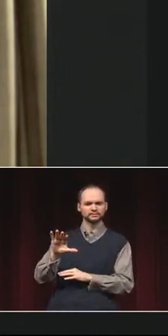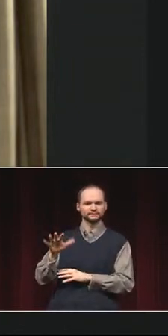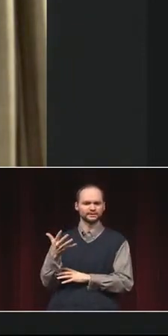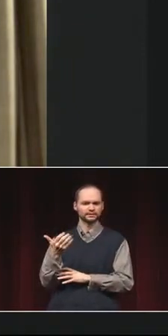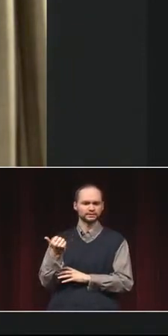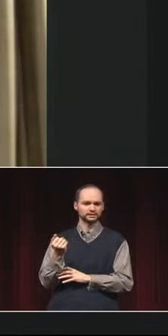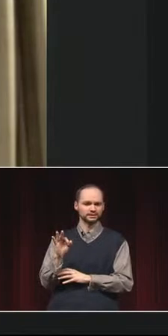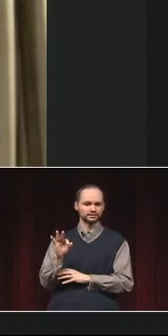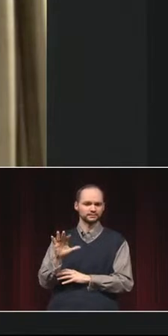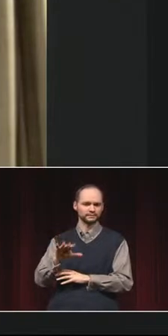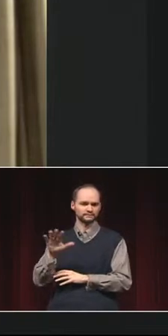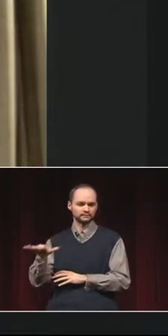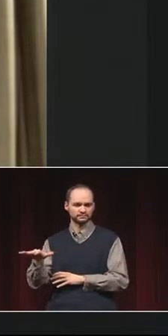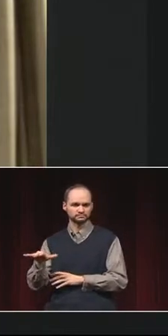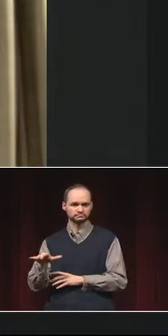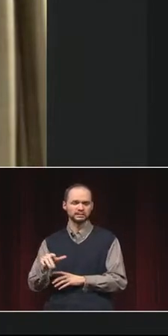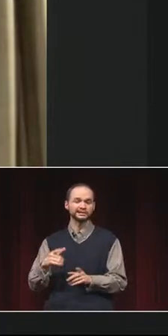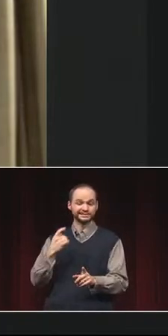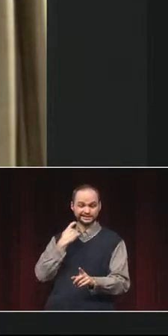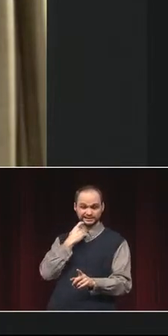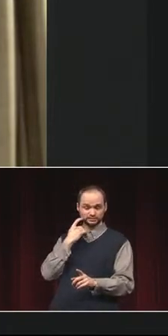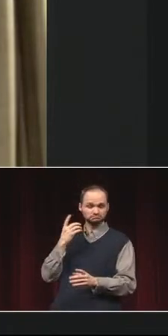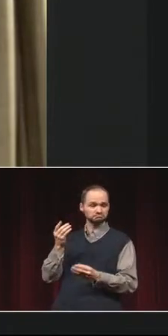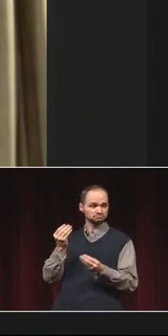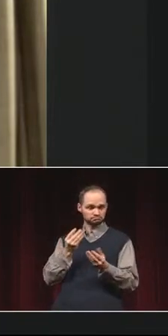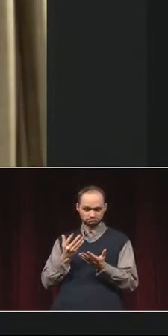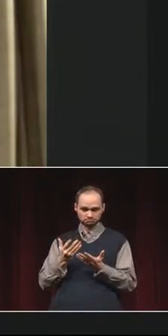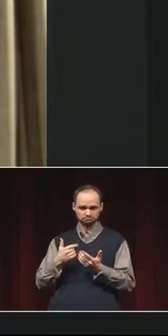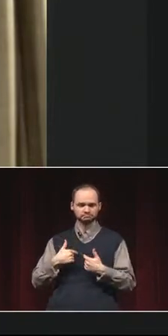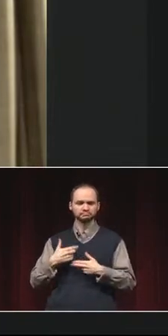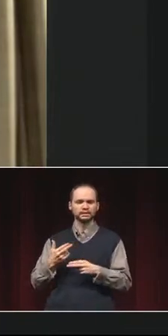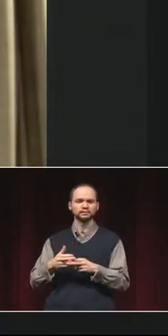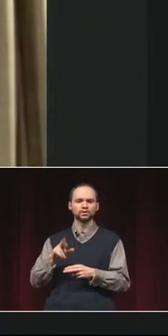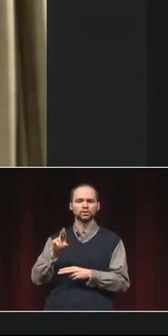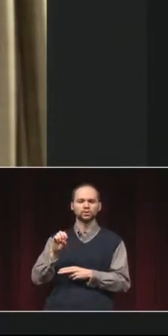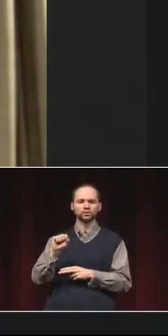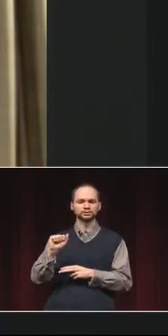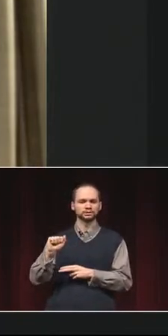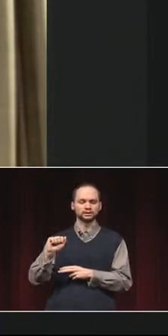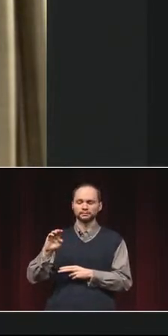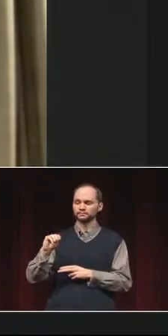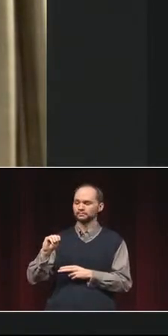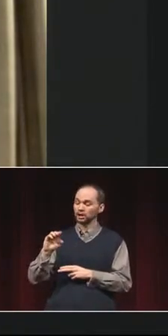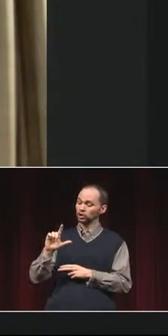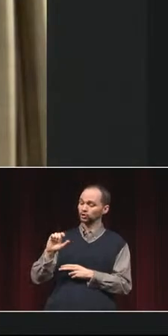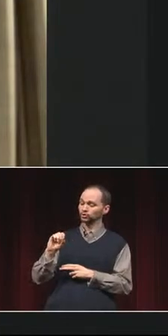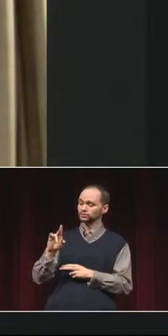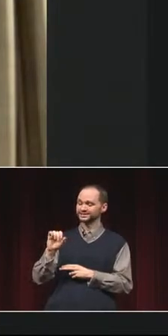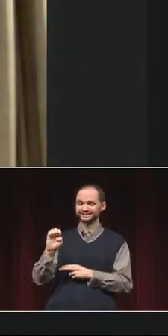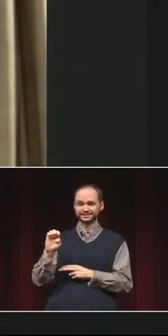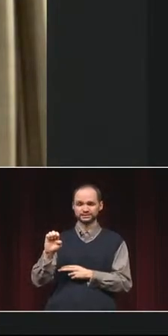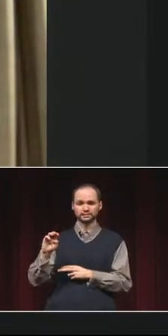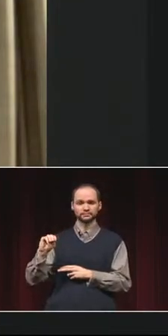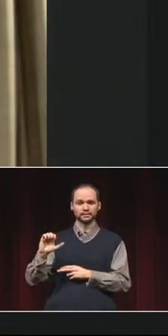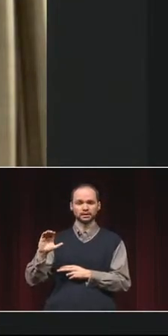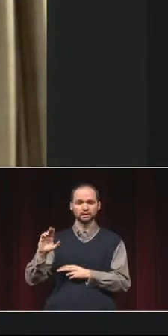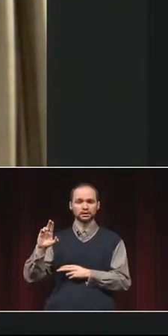My name, as you have just heard, is Rosa Louise McCauley Parks. Last night I was